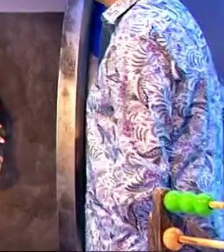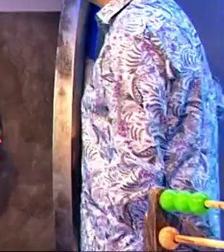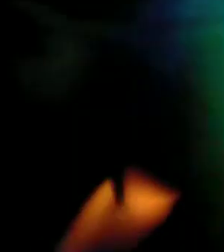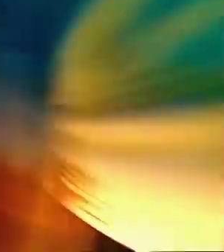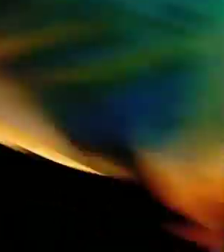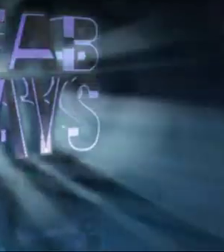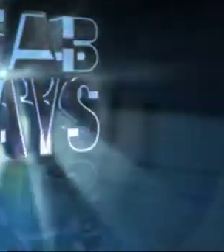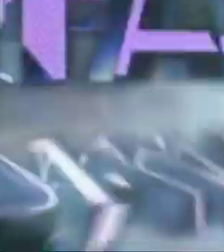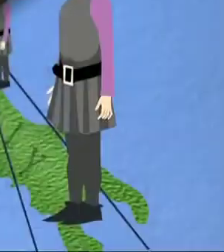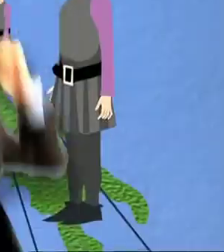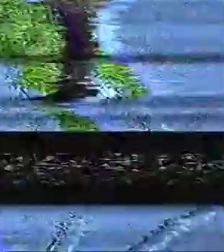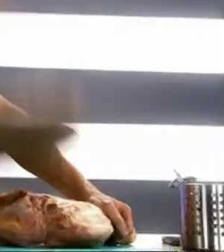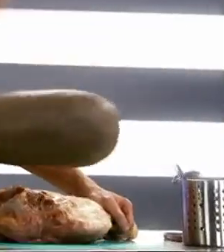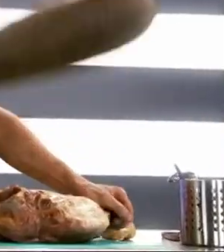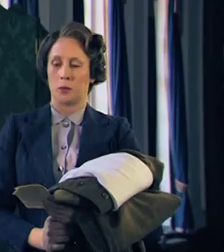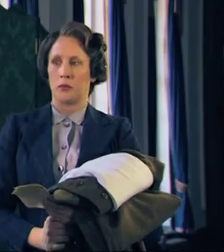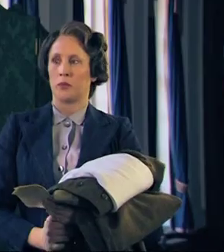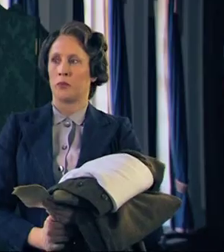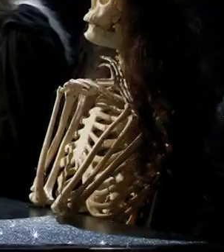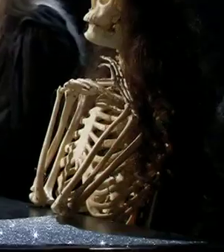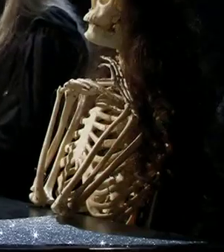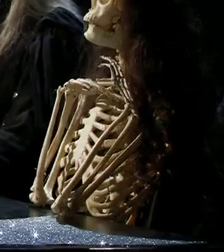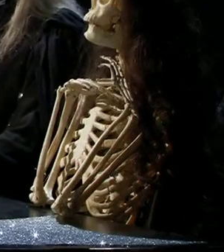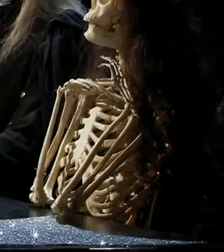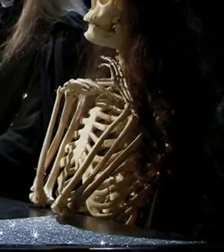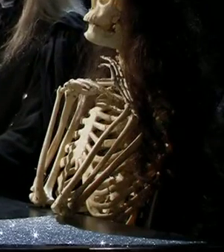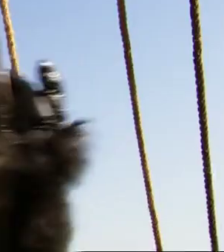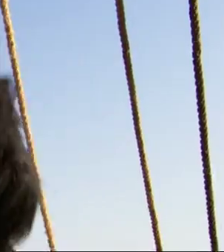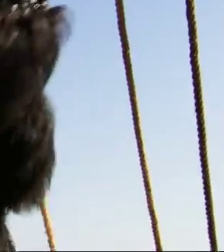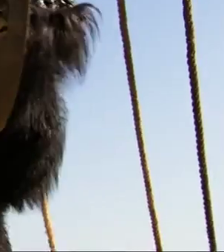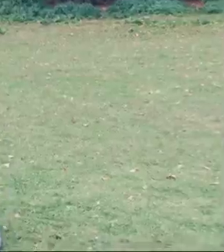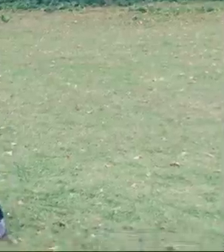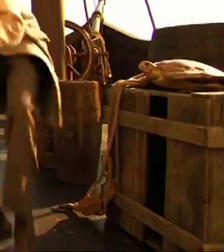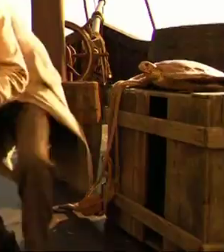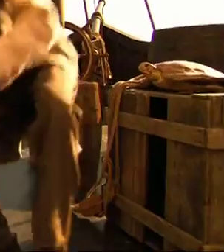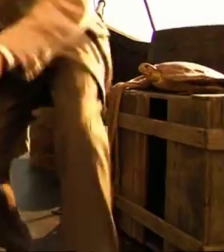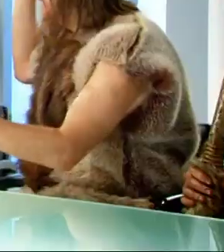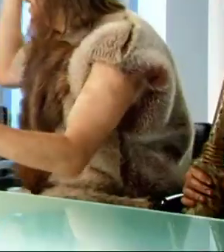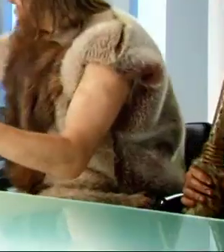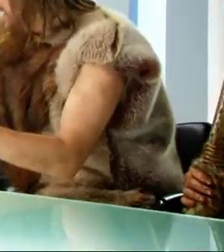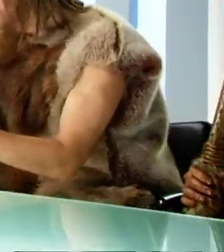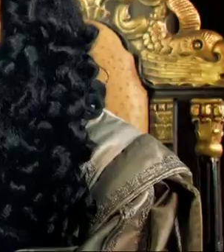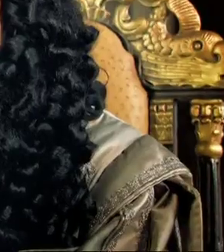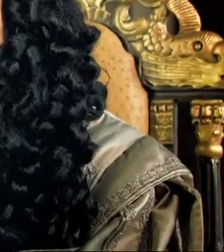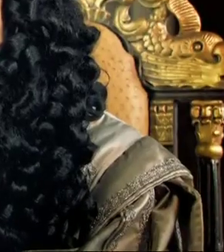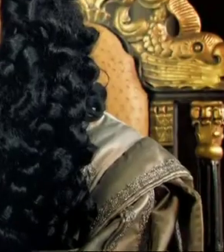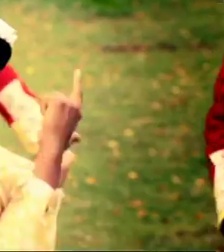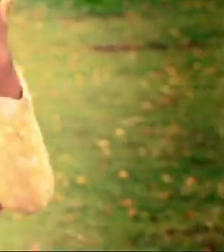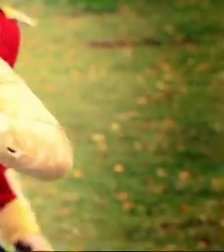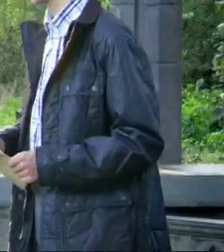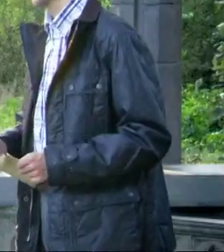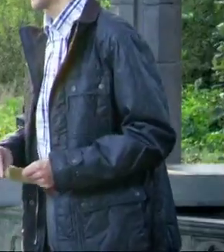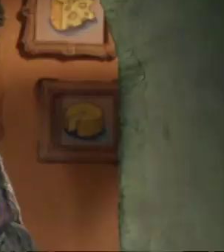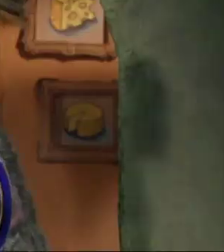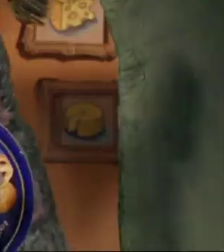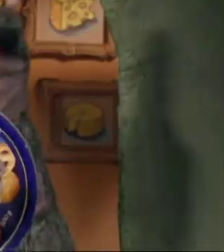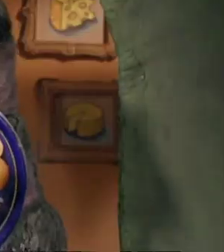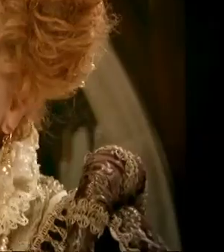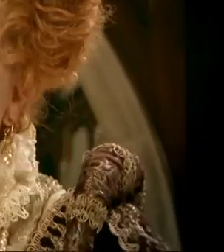this game horrible history spiffing we're in for a real cracker party on yes that's what